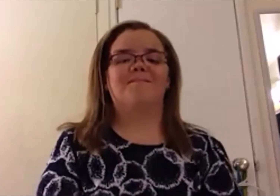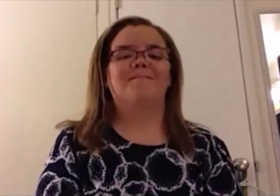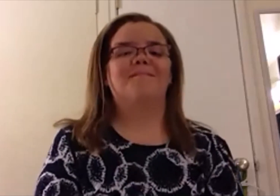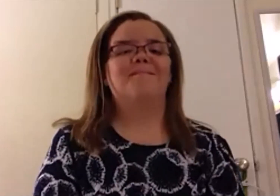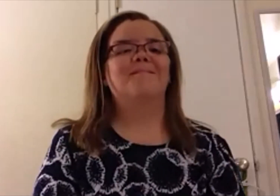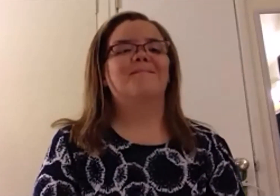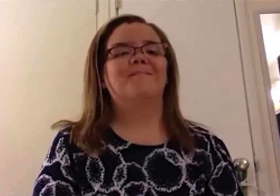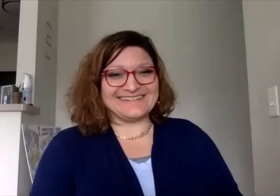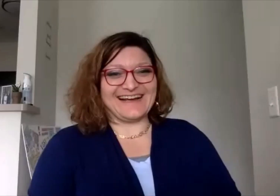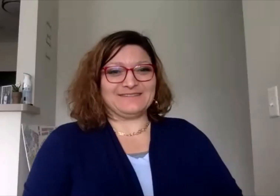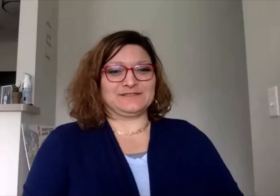yeah thank you.